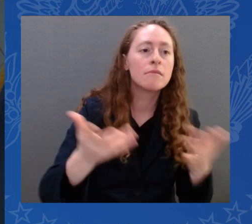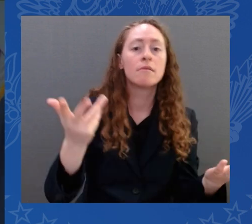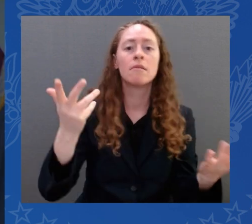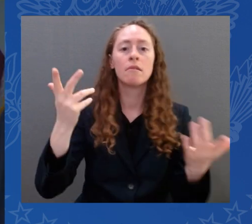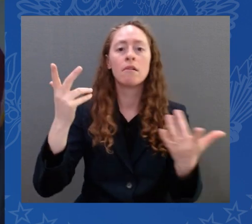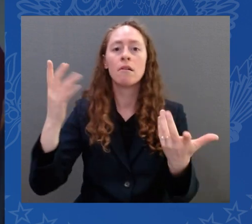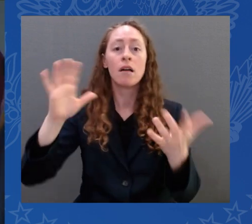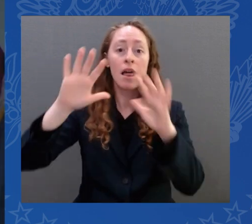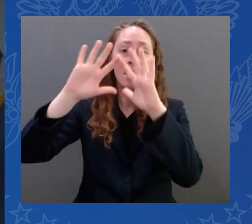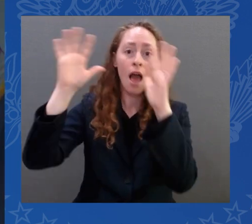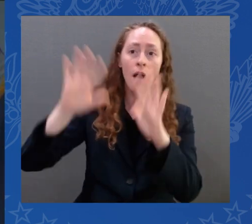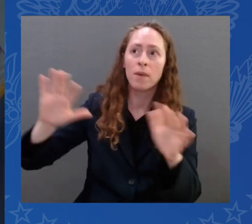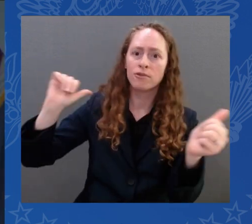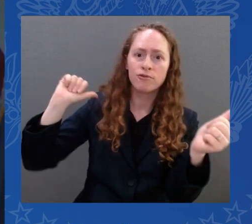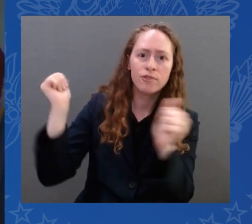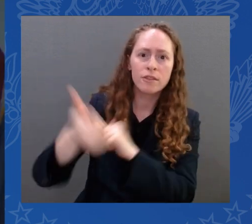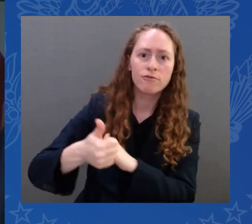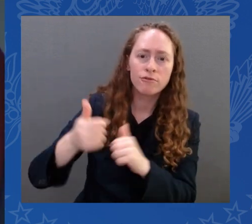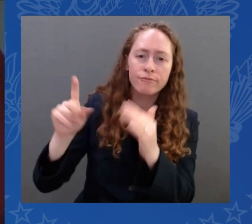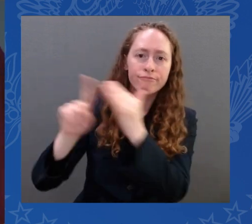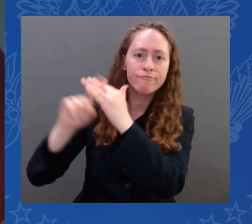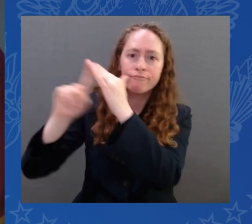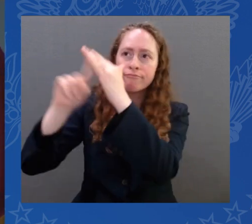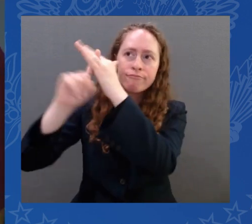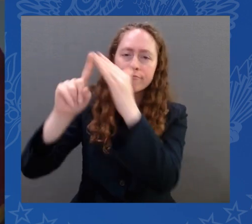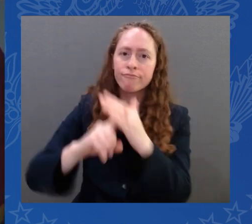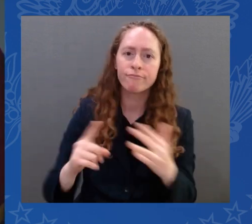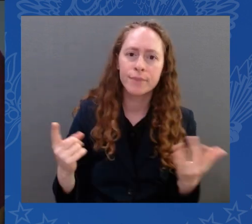and more severe weather patterns arou- around the globe.